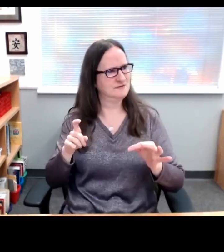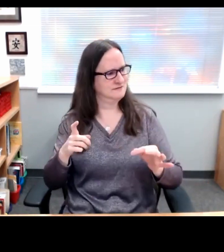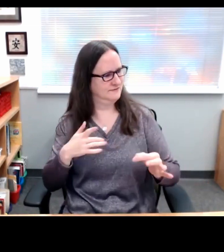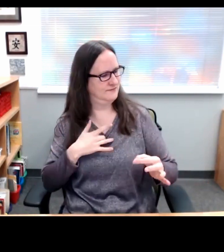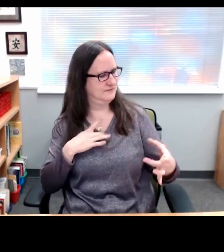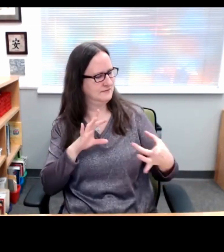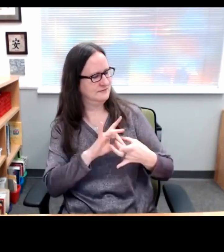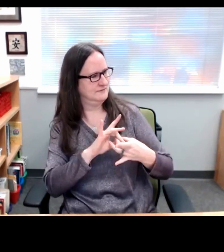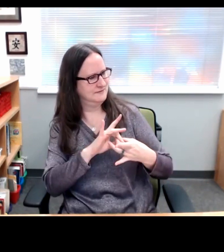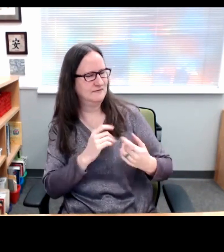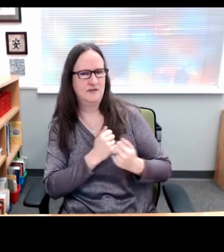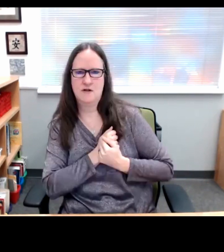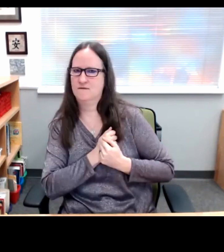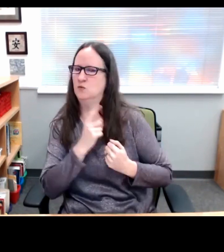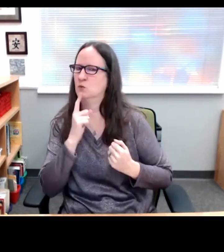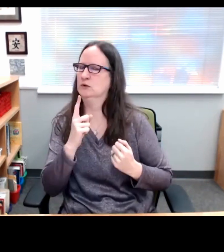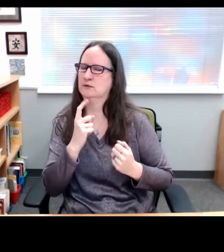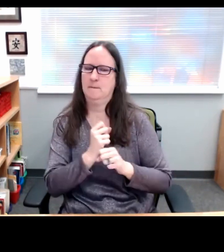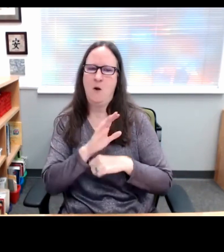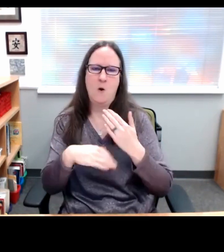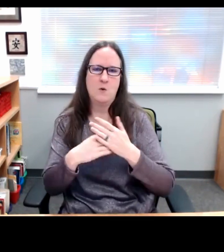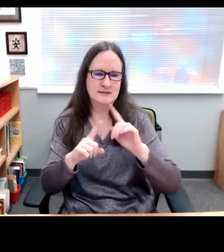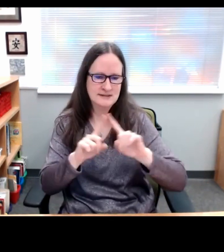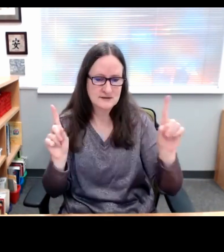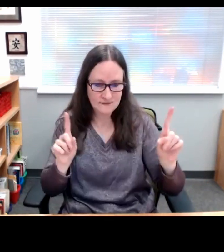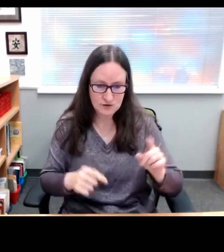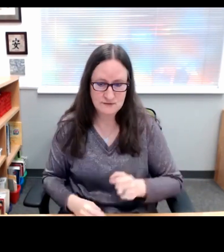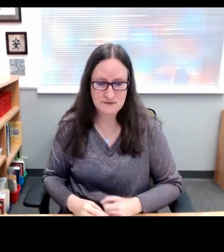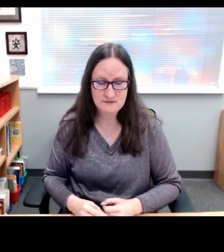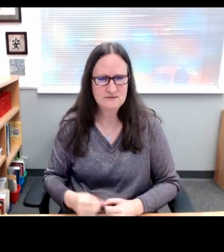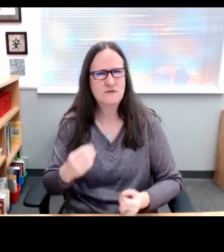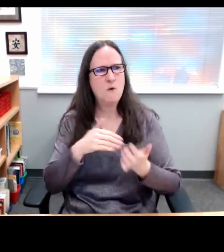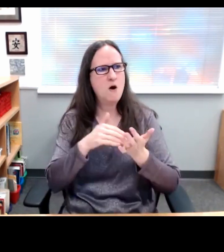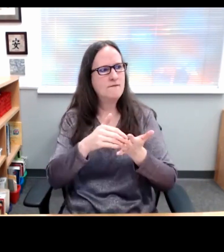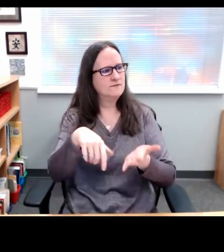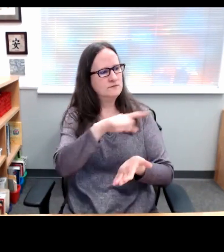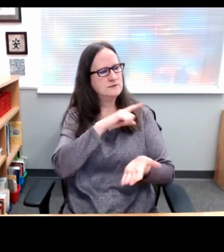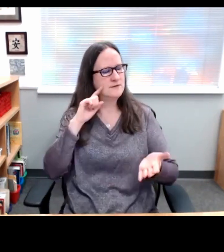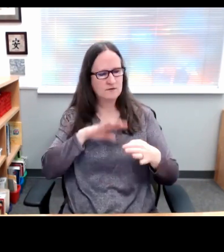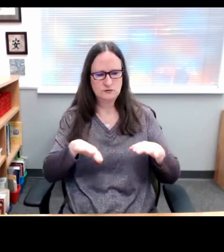or feeling judgment. Being loved makes all the difference.